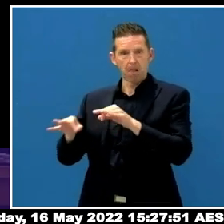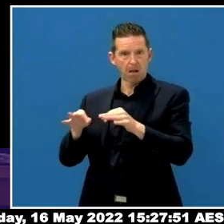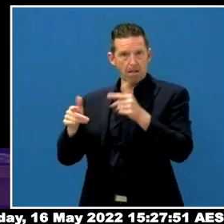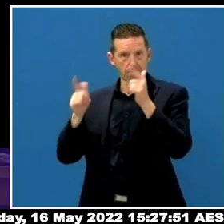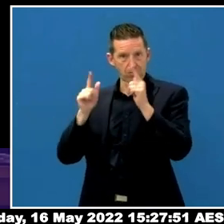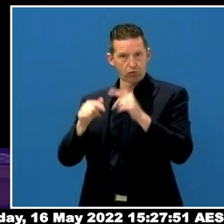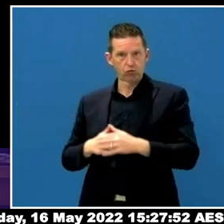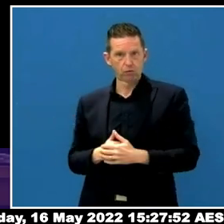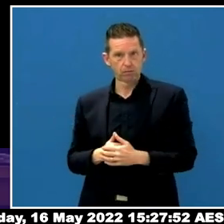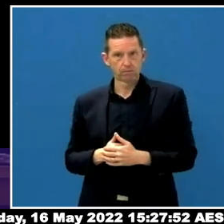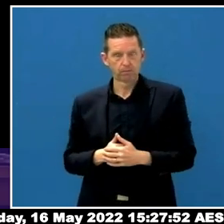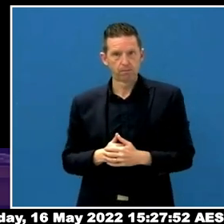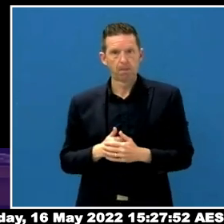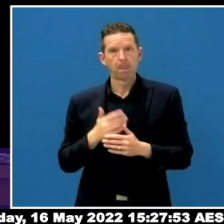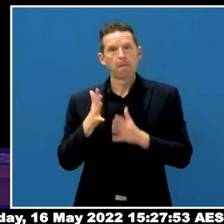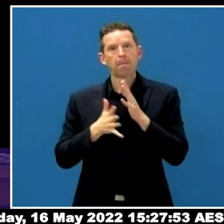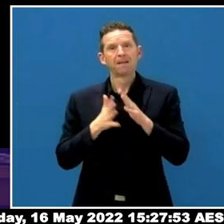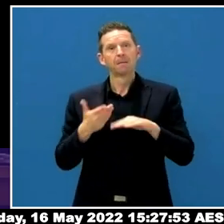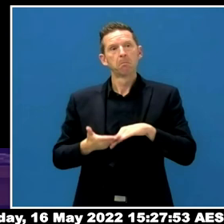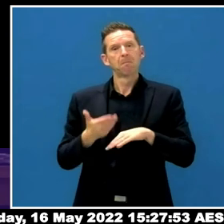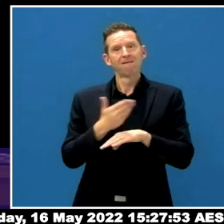you particularly, Rob, were doing the toing and froing?